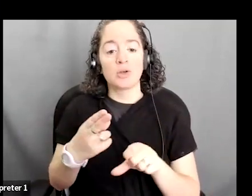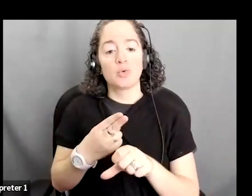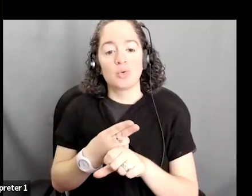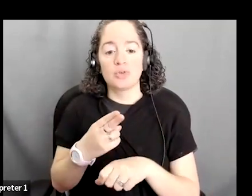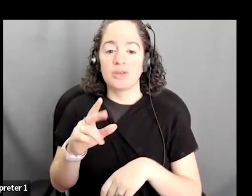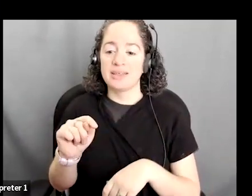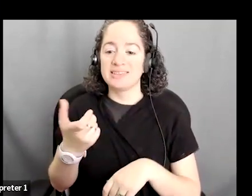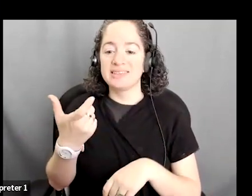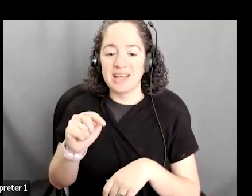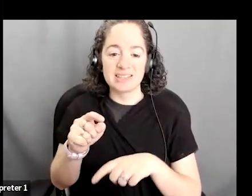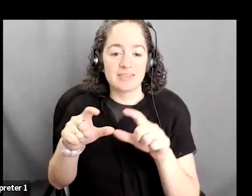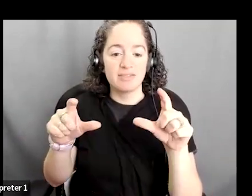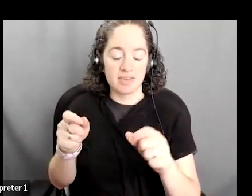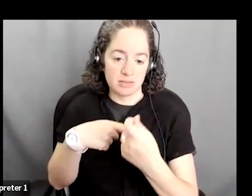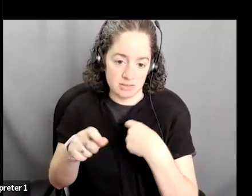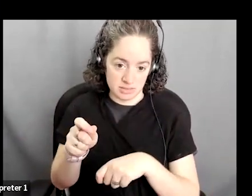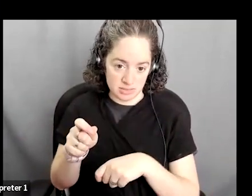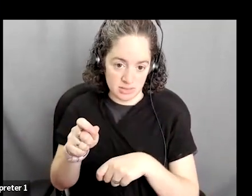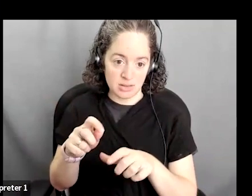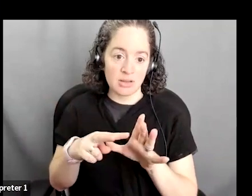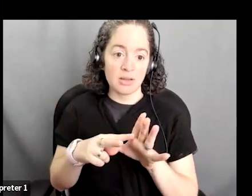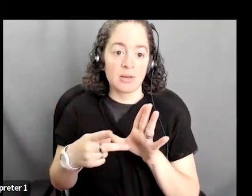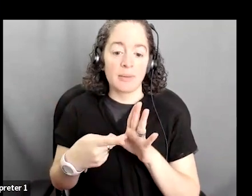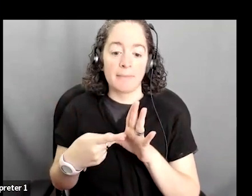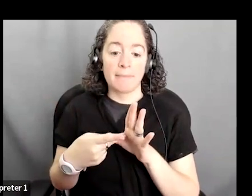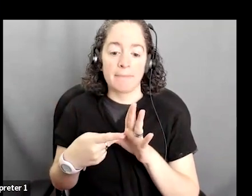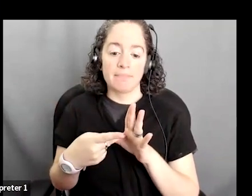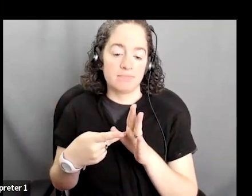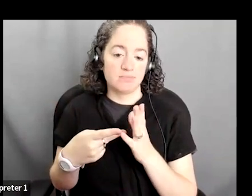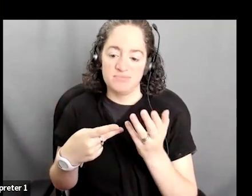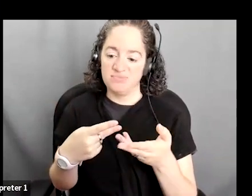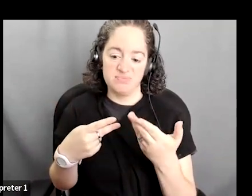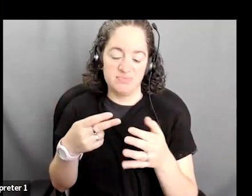alternative and that is a text field and it just uses--